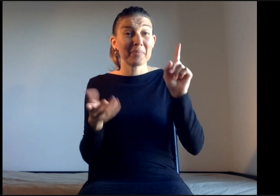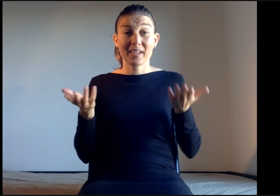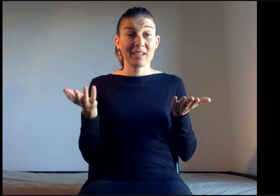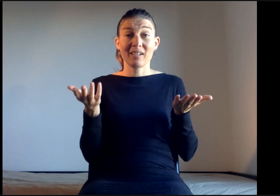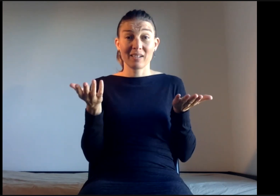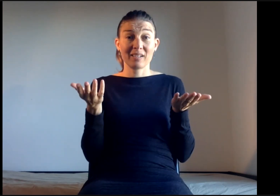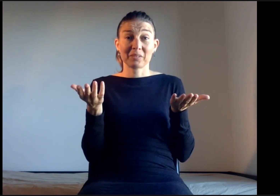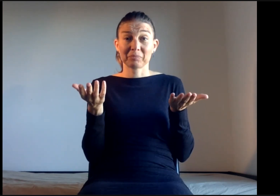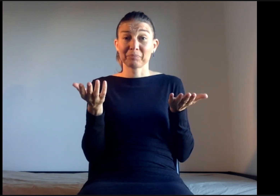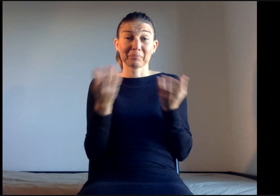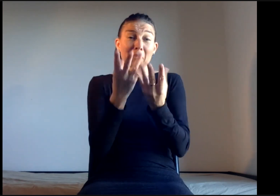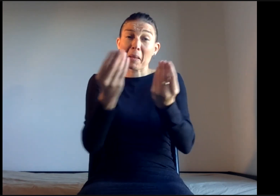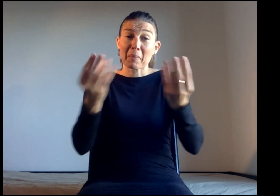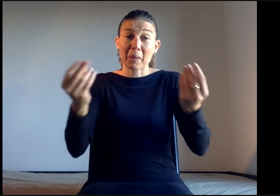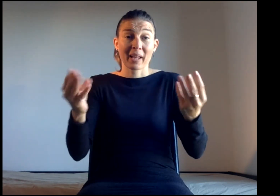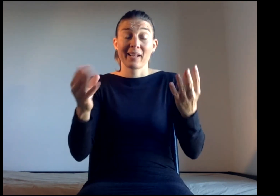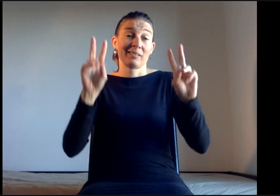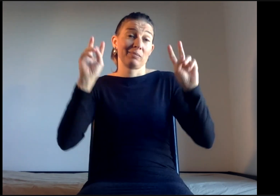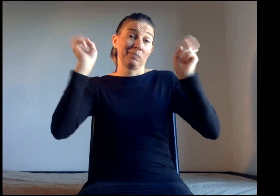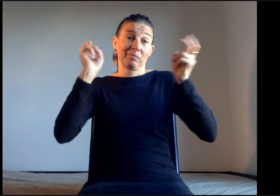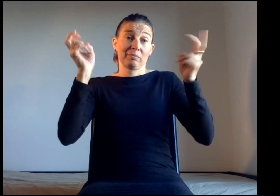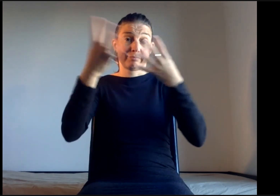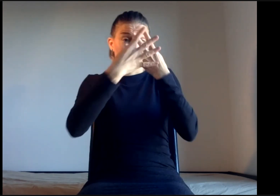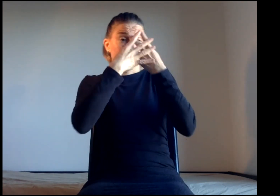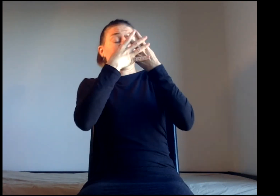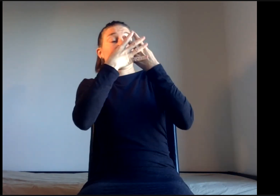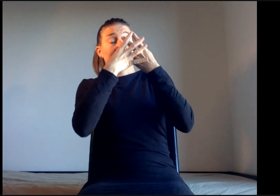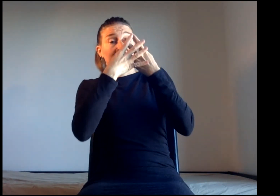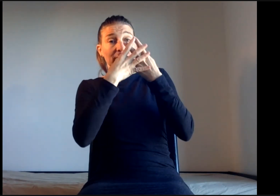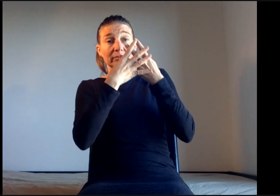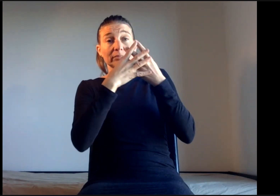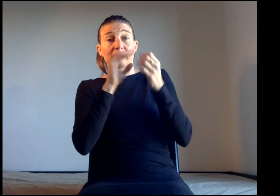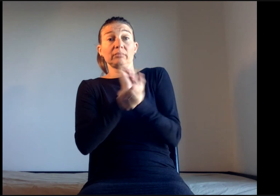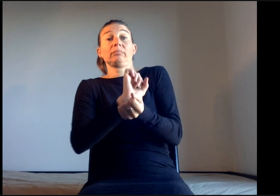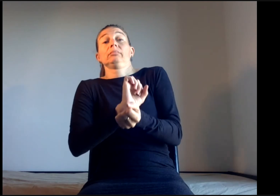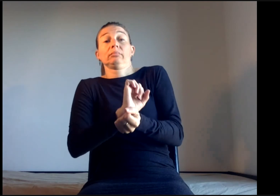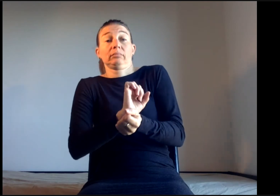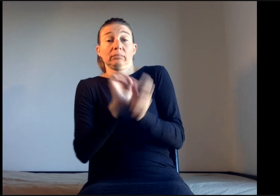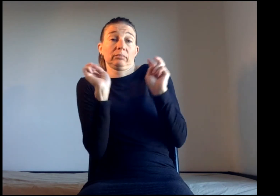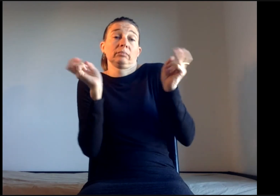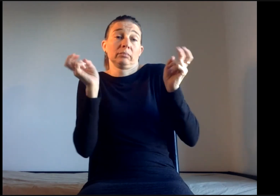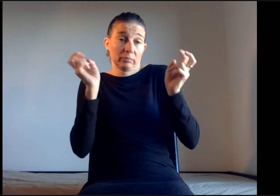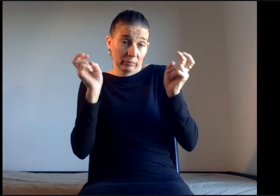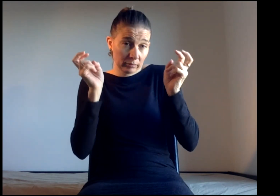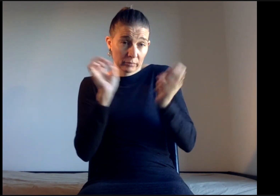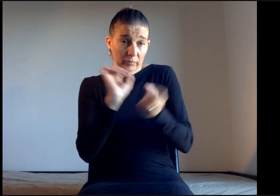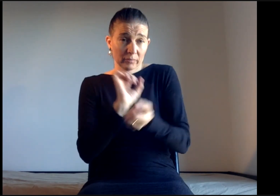I think this must be a very stressful and risky situation in some context.